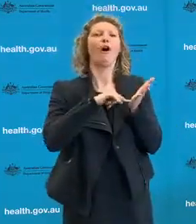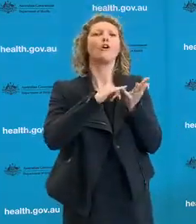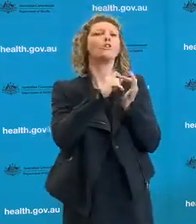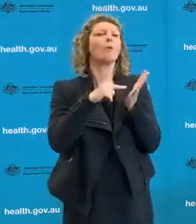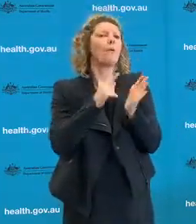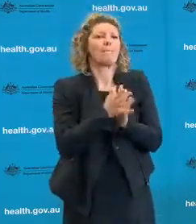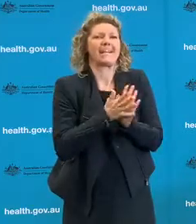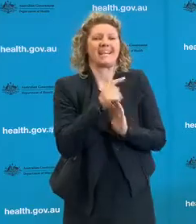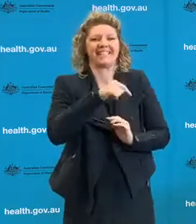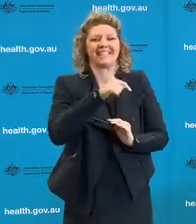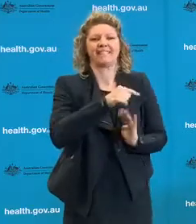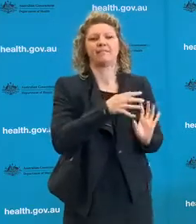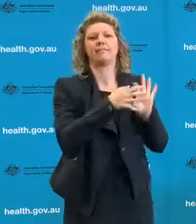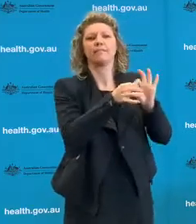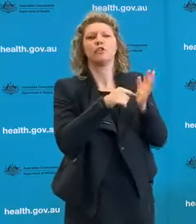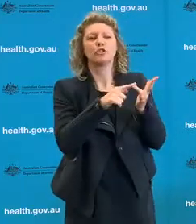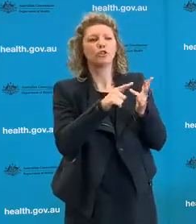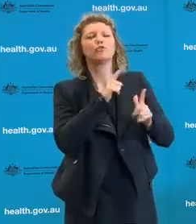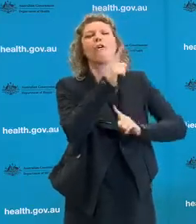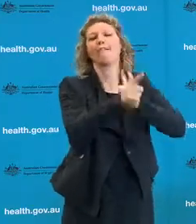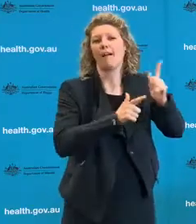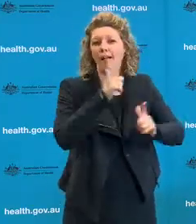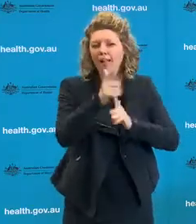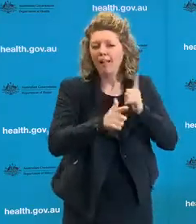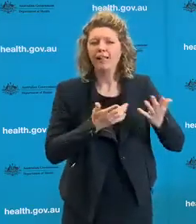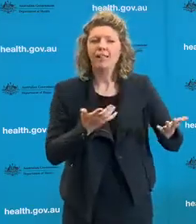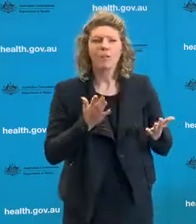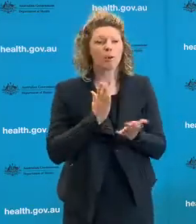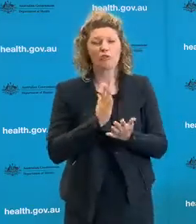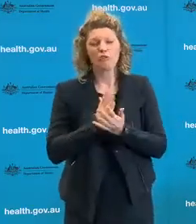that it's a matter for individual state Chief Health Officers